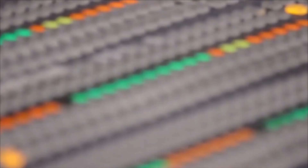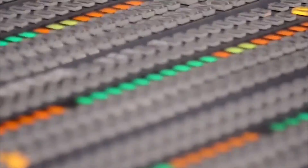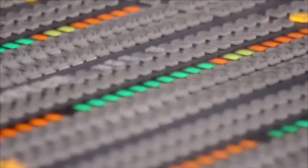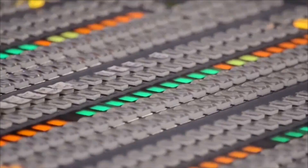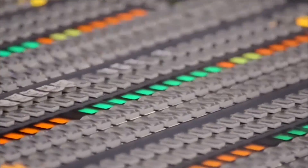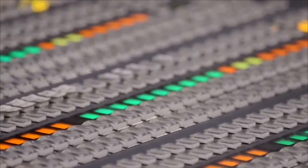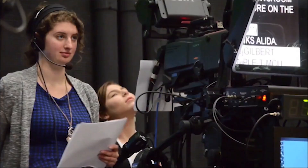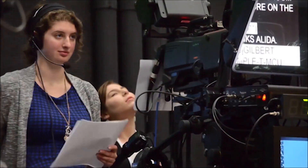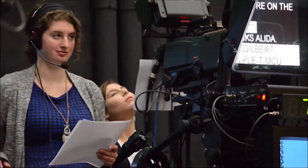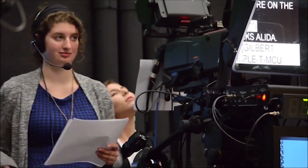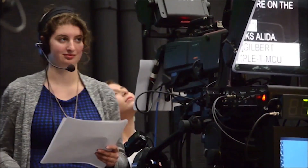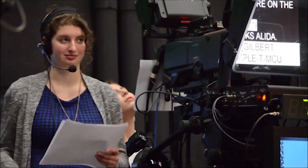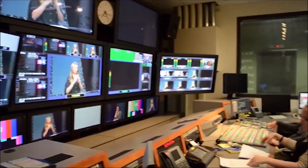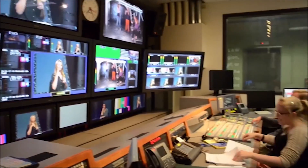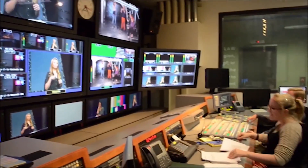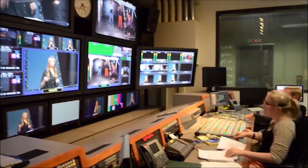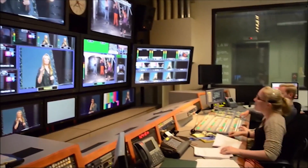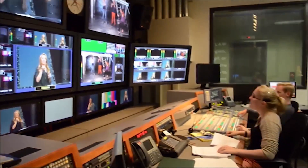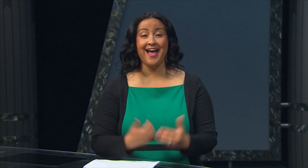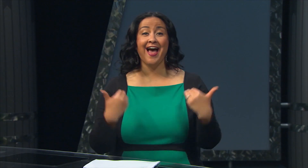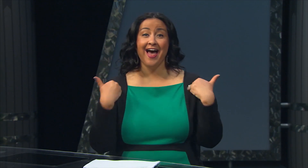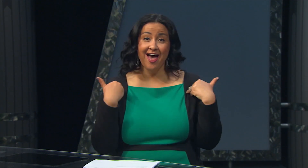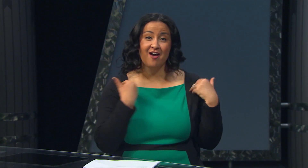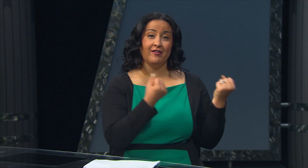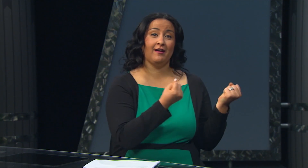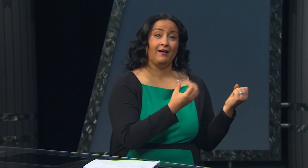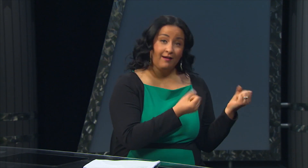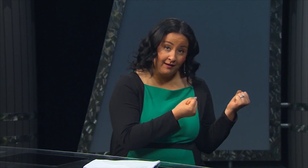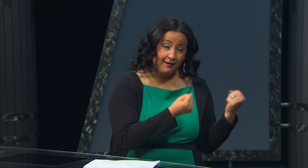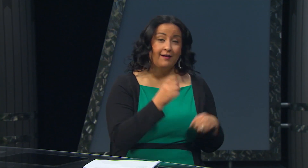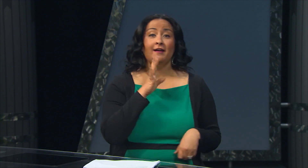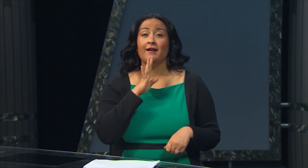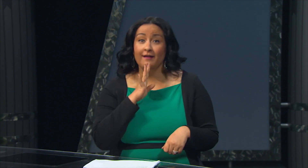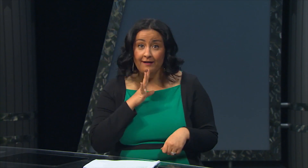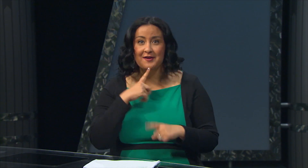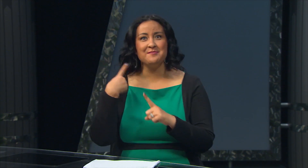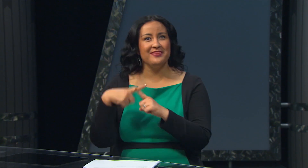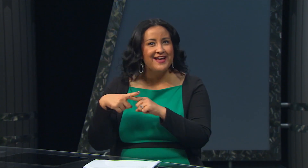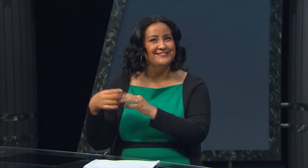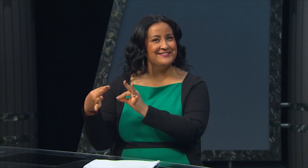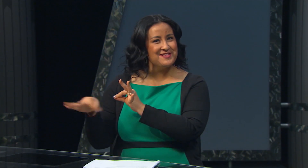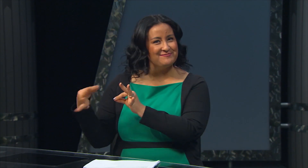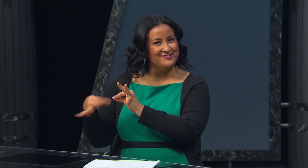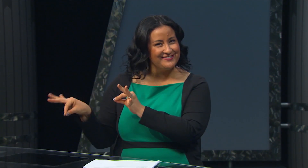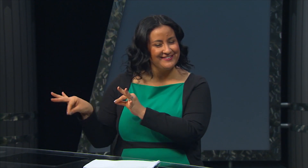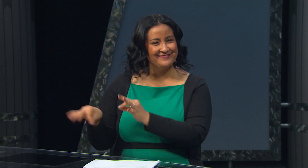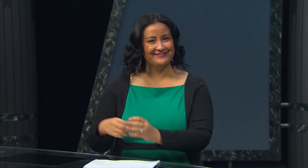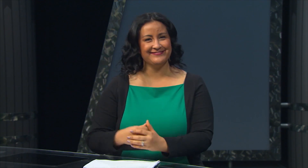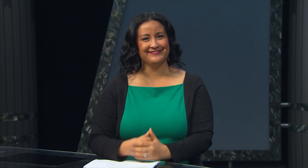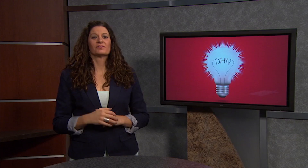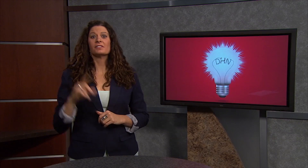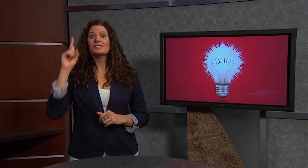DHN - WHERE YOU CAN GET ALL THE NEWS OF THE DAY WITH SIGNING, VOICES AND CAPTIONS.